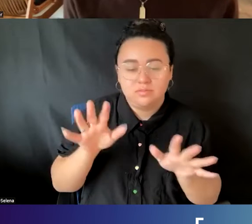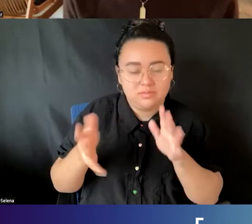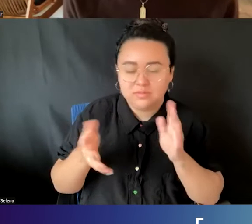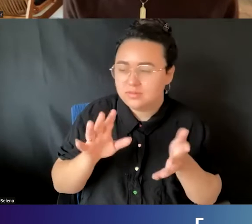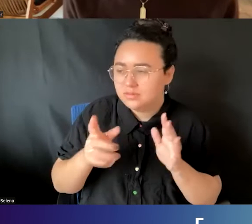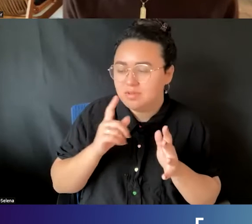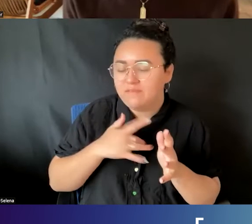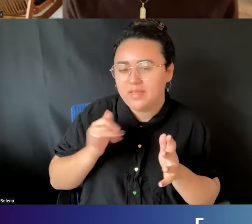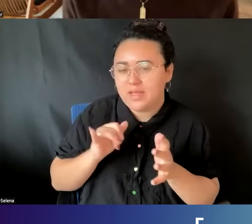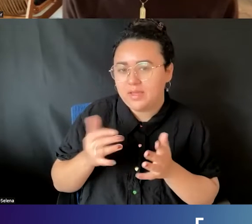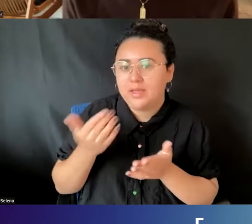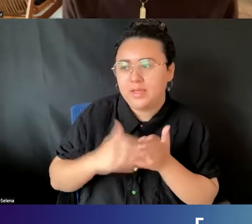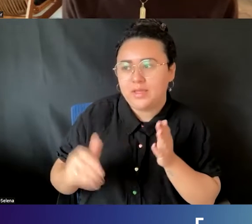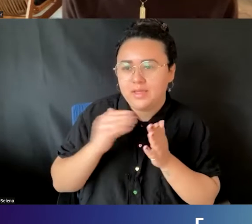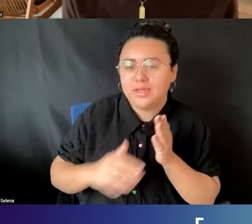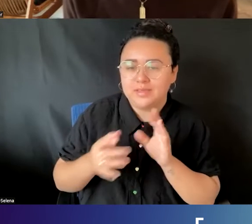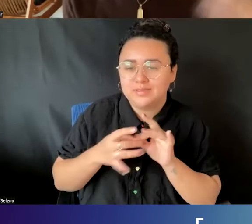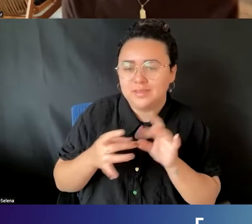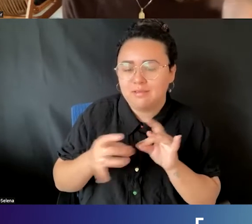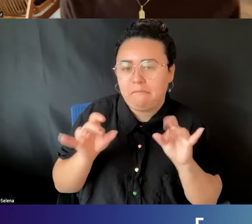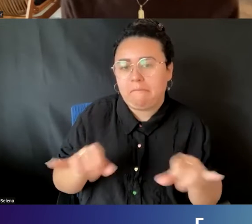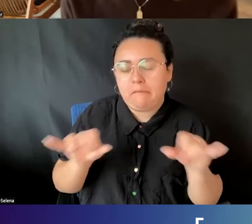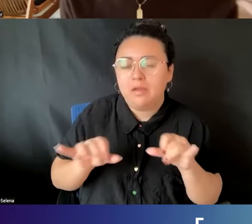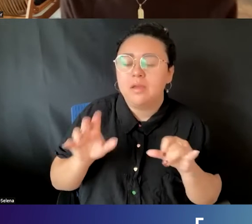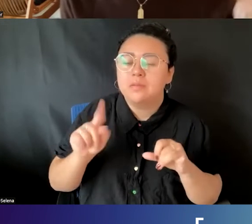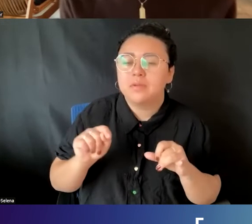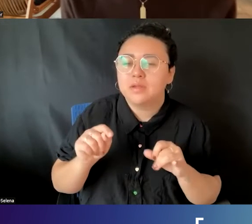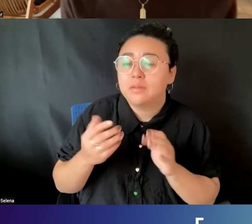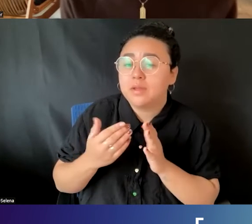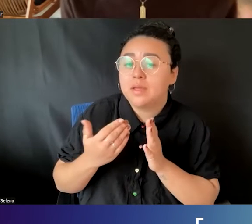that I'm I'm going to keep reiterating, but just like having those conversations